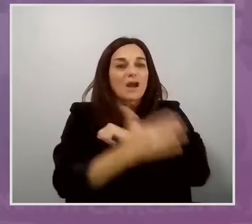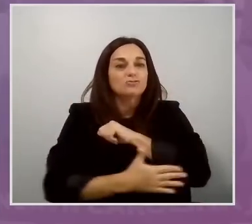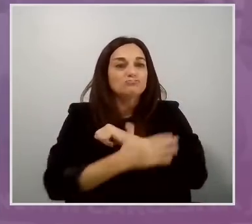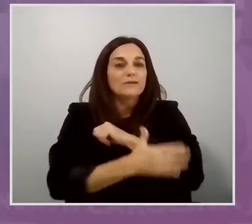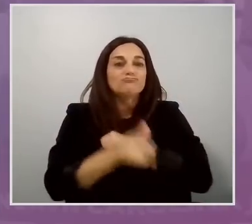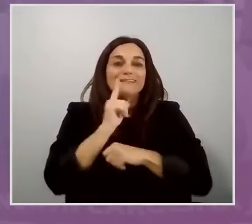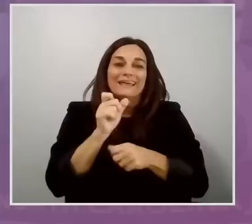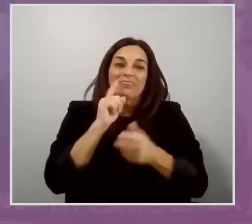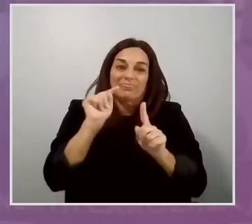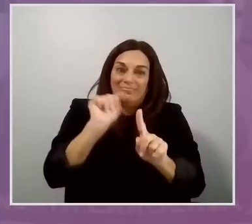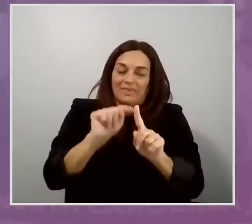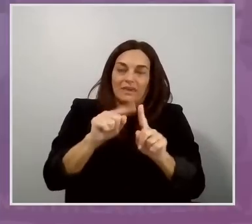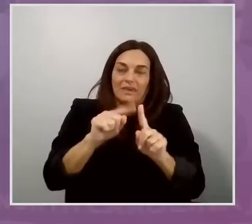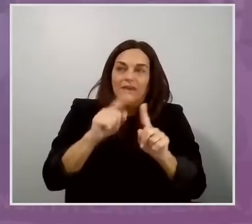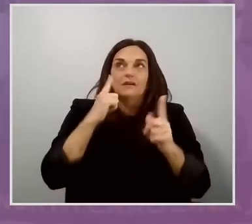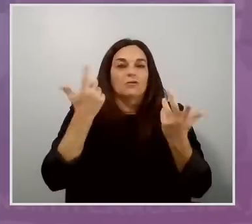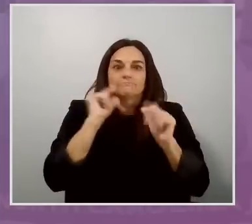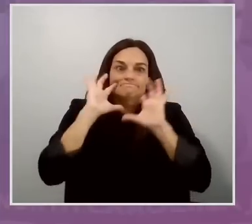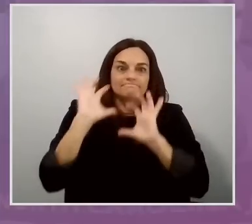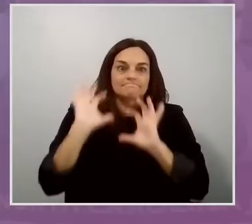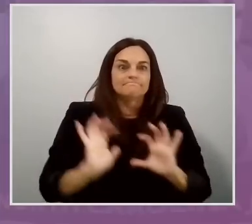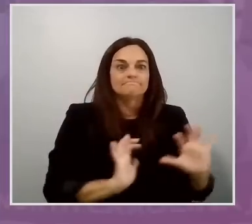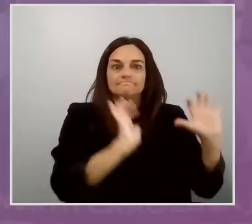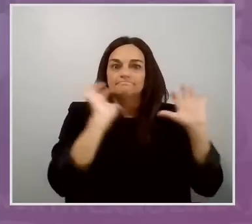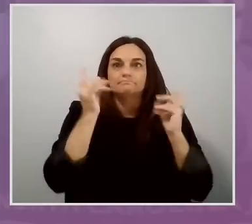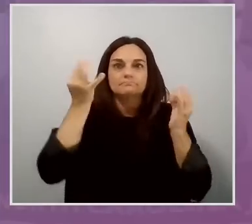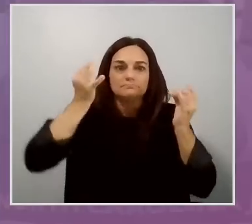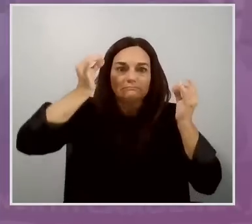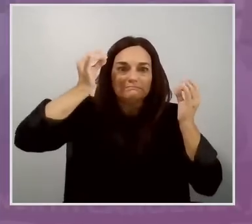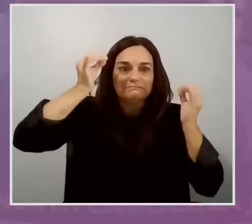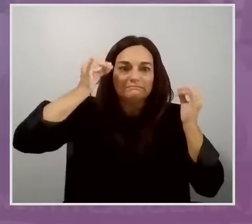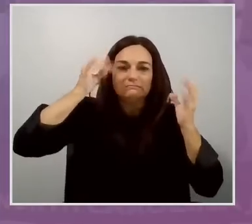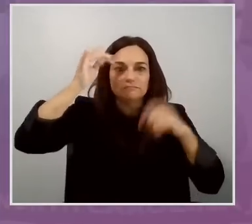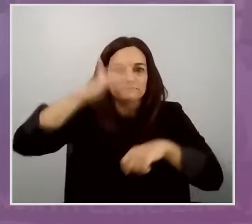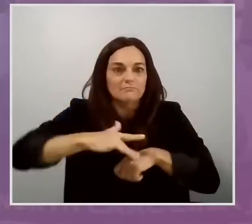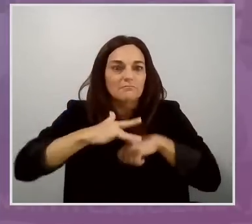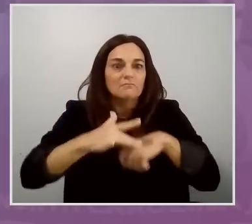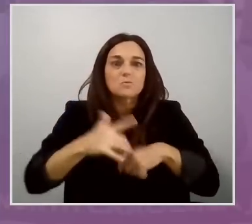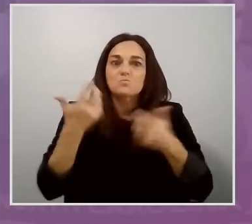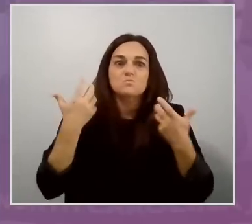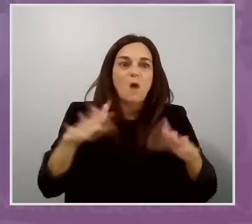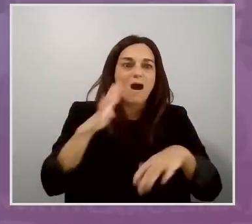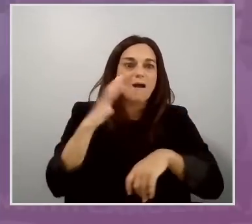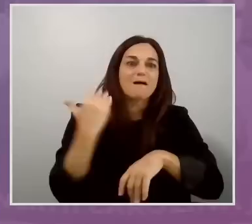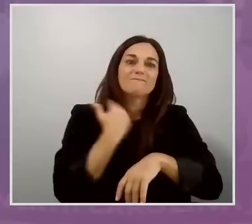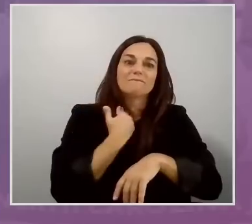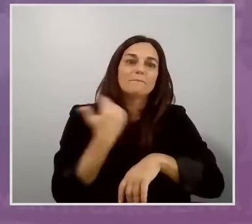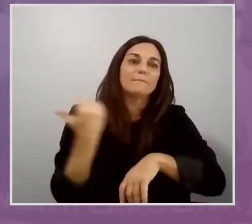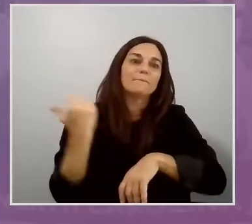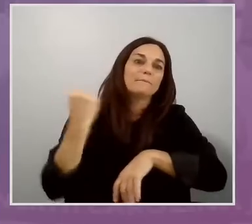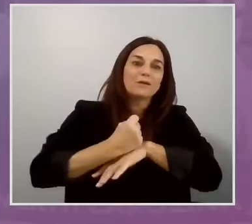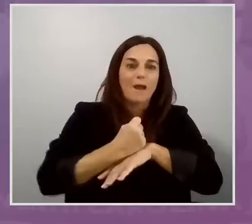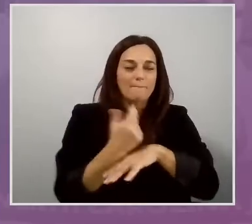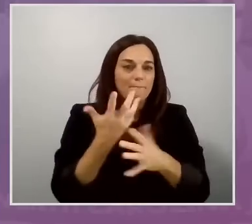CAROLINAN VOTERS AND PEOPLE ACROSS OUR COUNTRY, WHICH IS THE THING THAT KEEPS PEOPLE UP AT NIGHT.